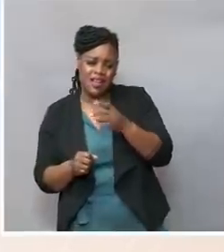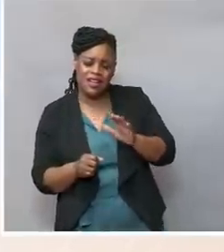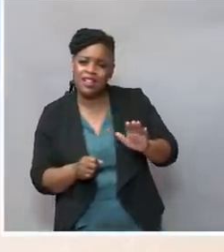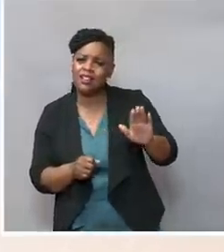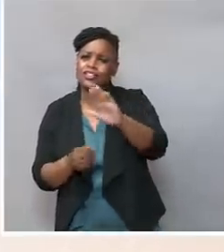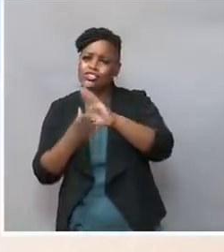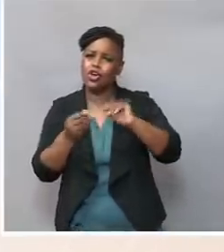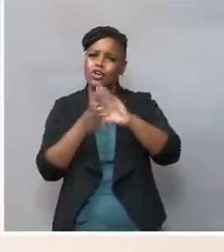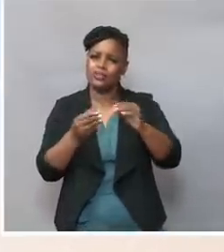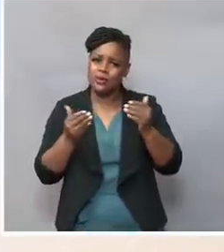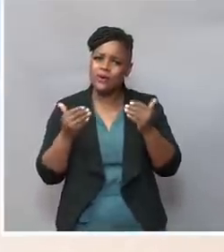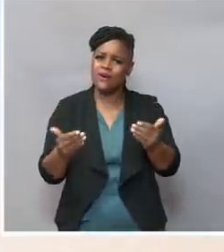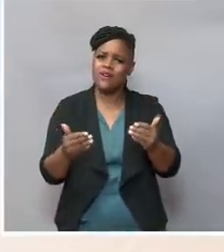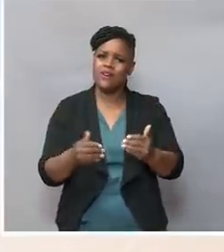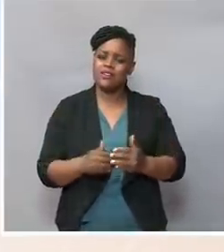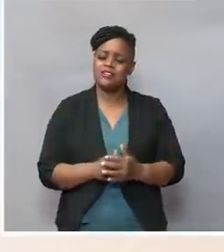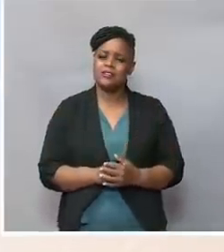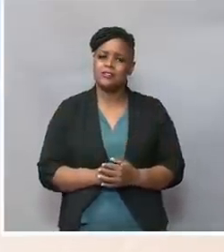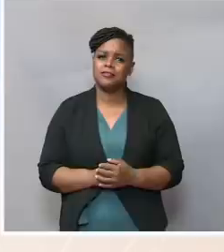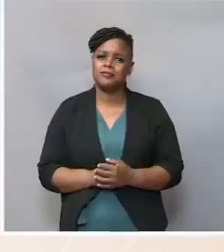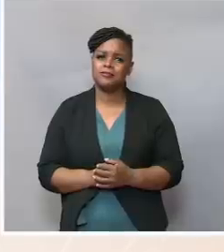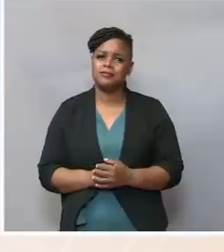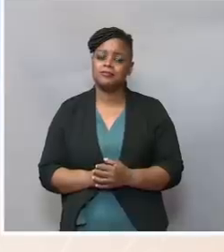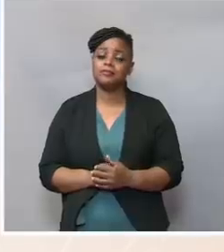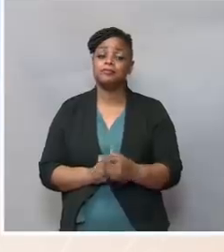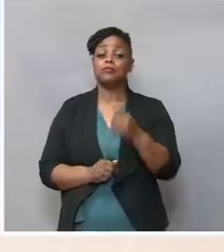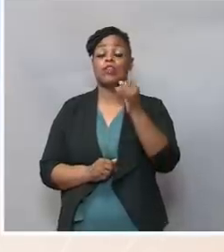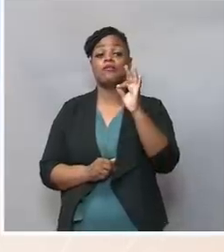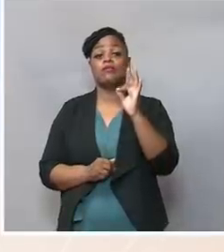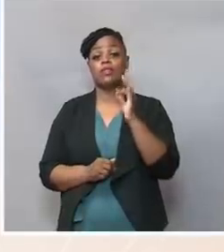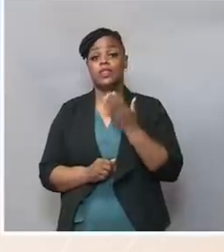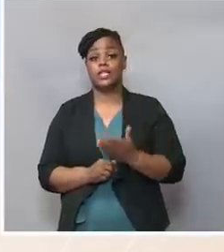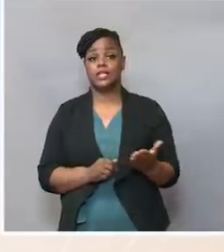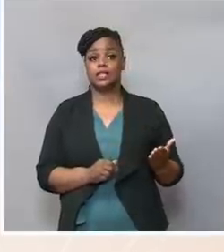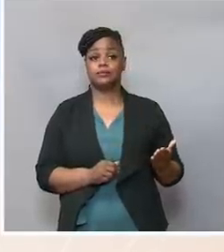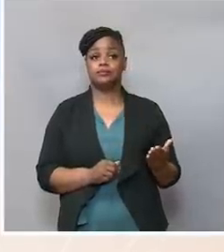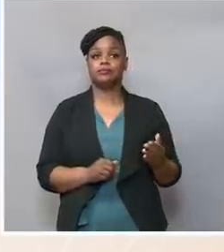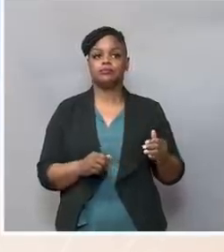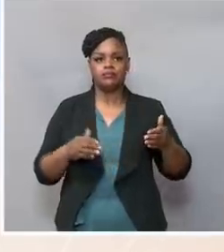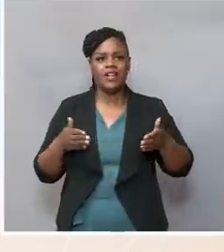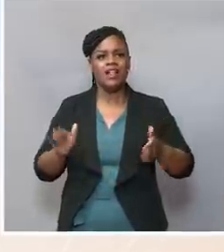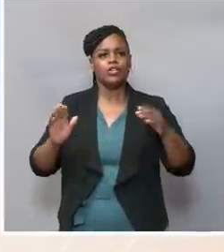the power of NPS programs to cross boundaries and a new network to freedom member